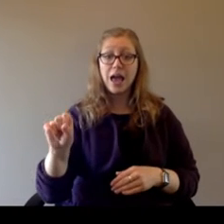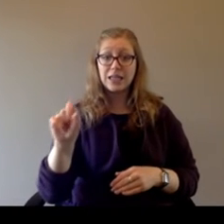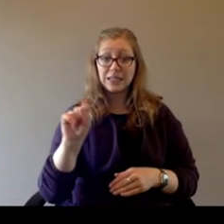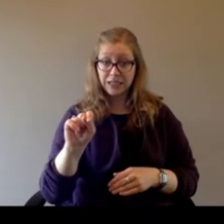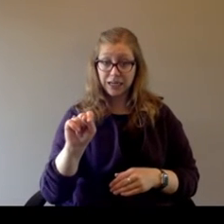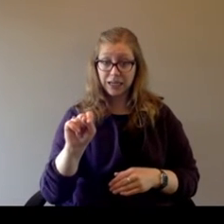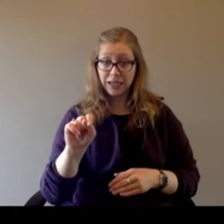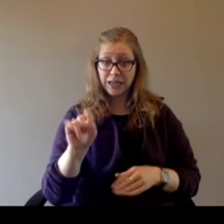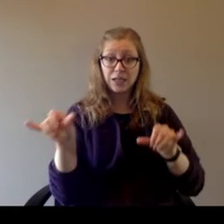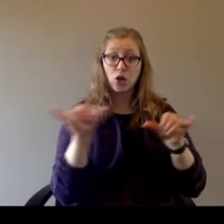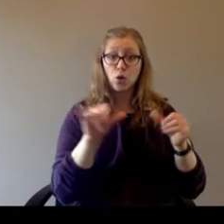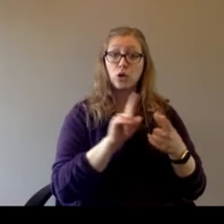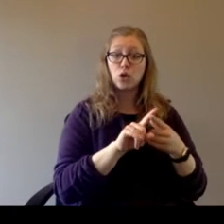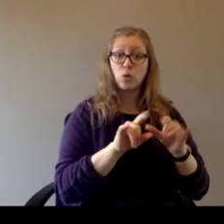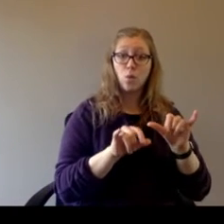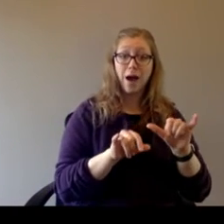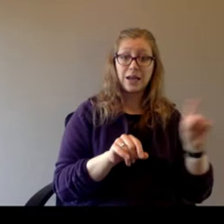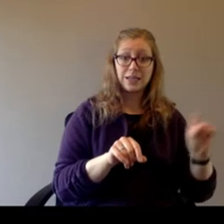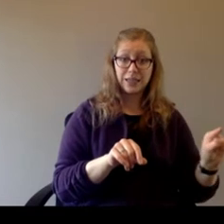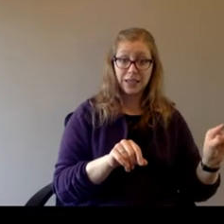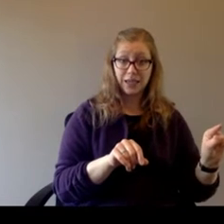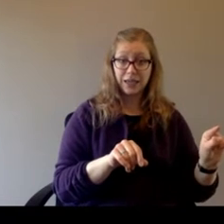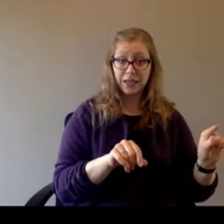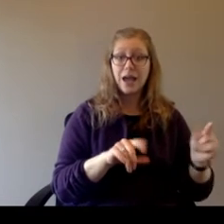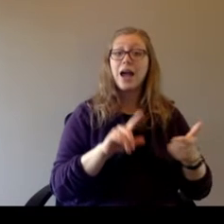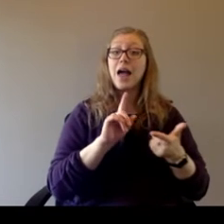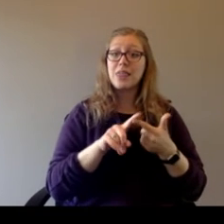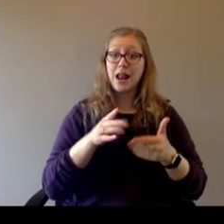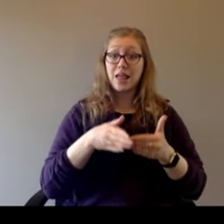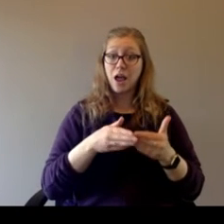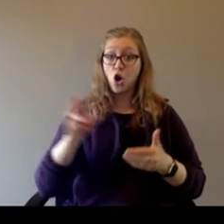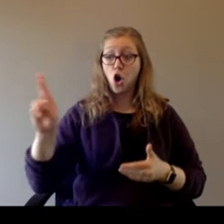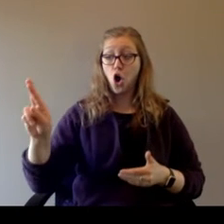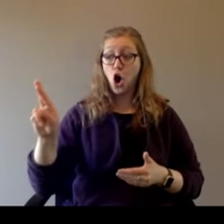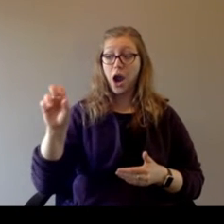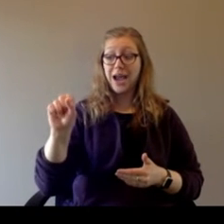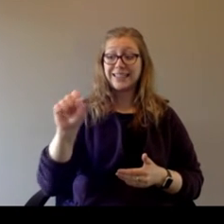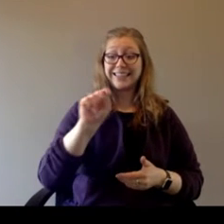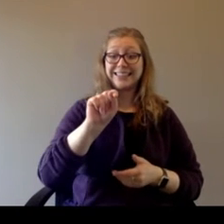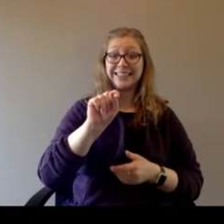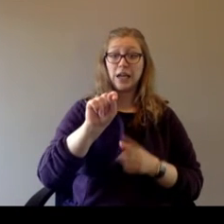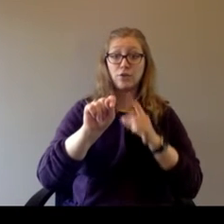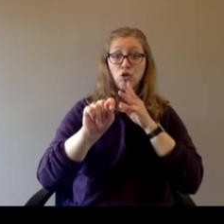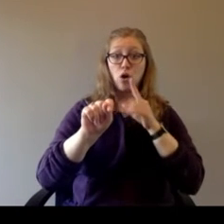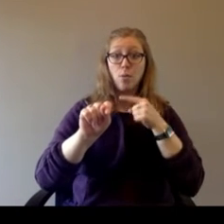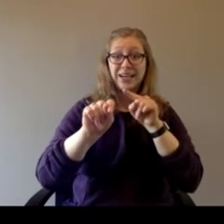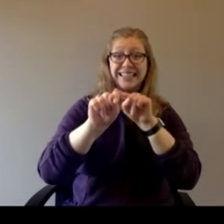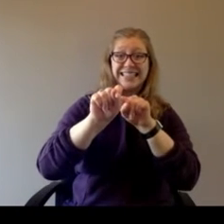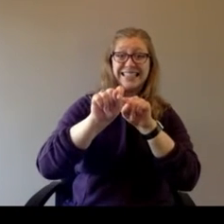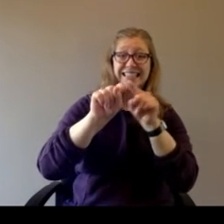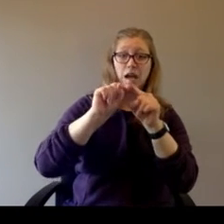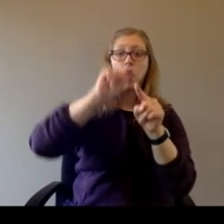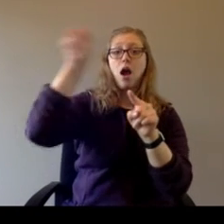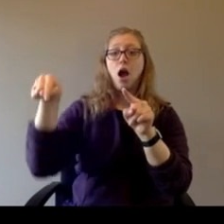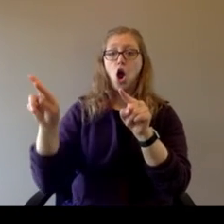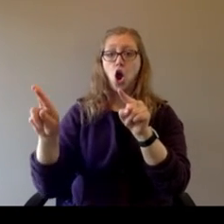So we're going to go side TR is congruent to side ZX.